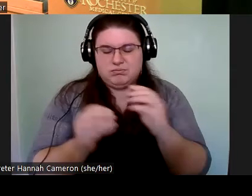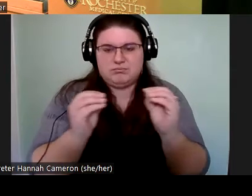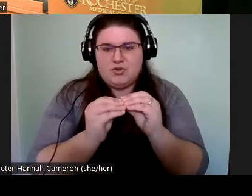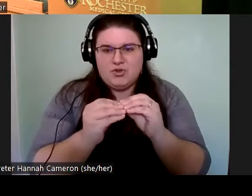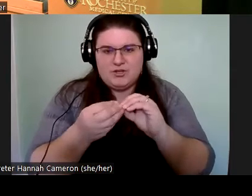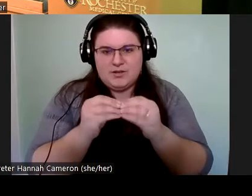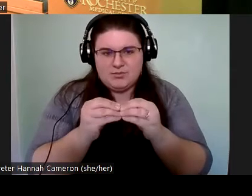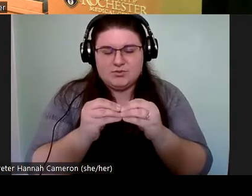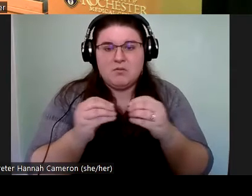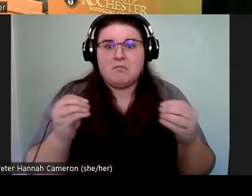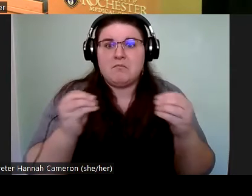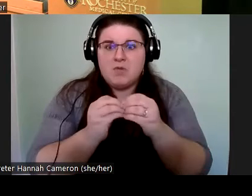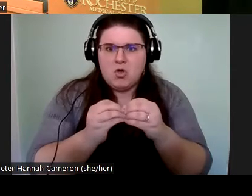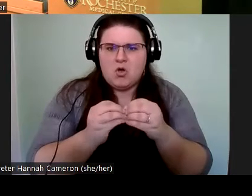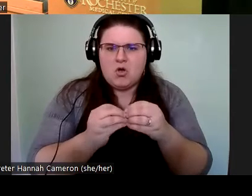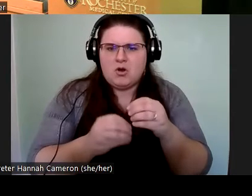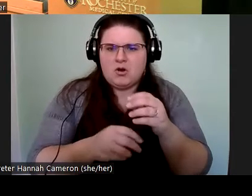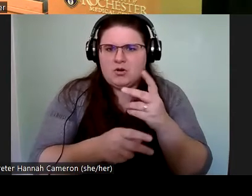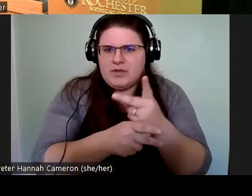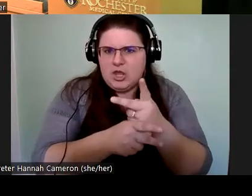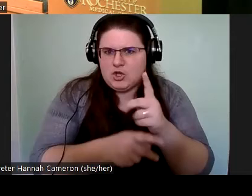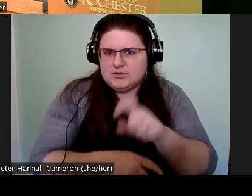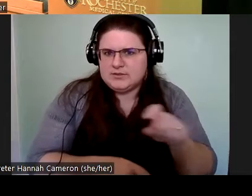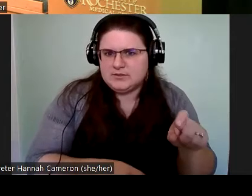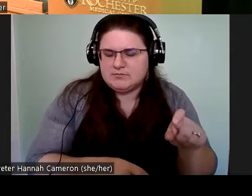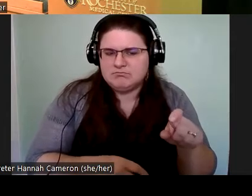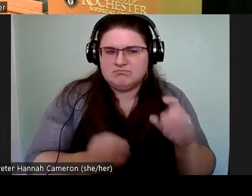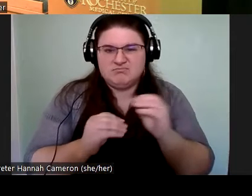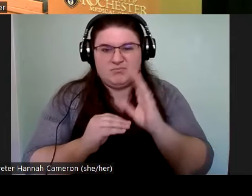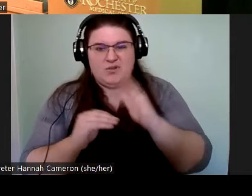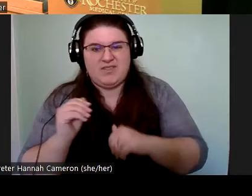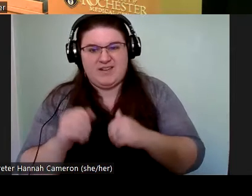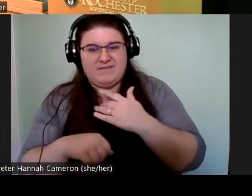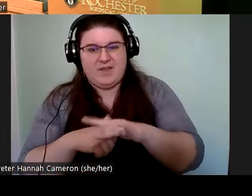than we have care available um I like to say that uh our mental health system is not broken